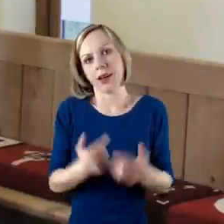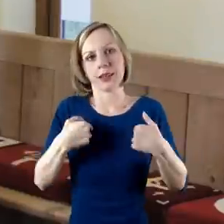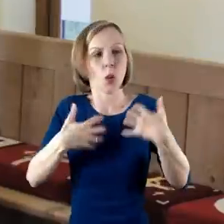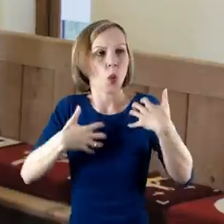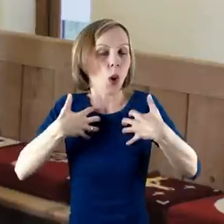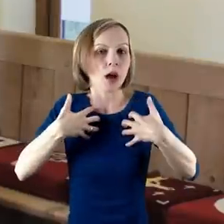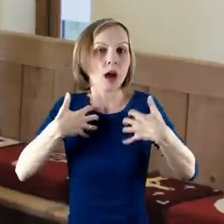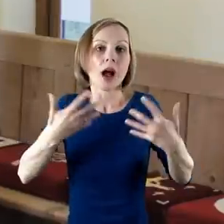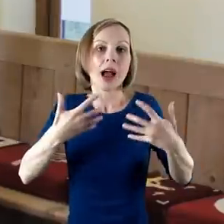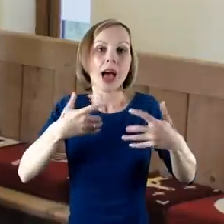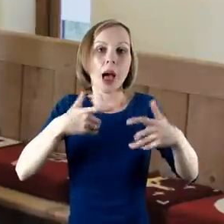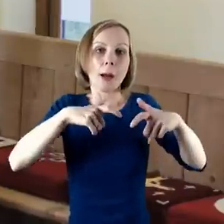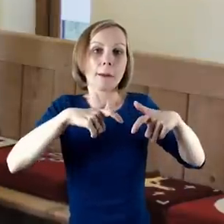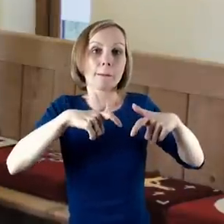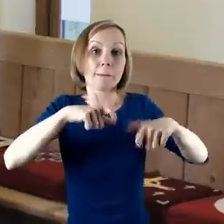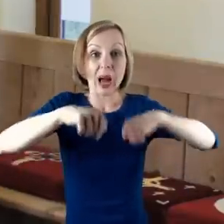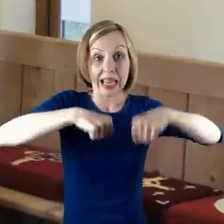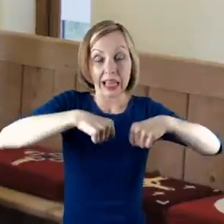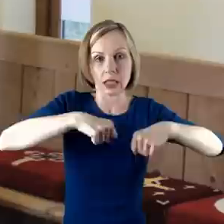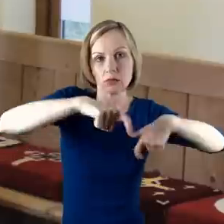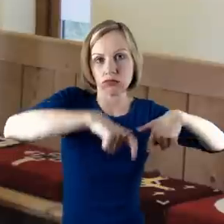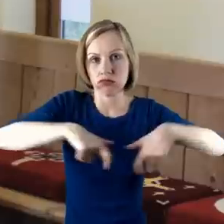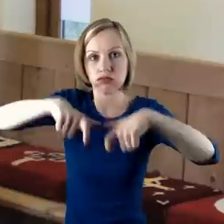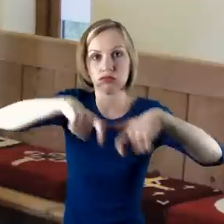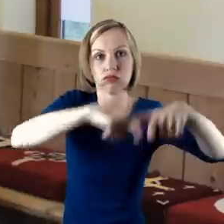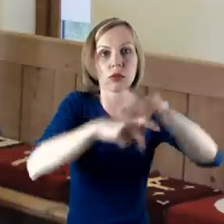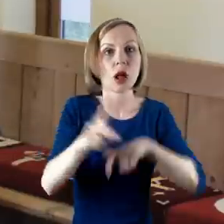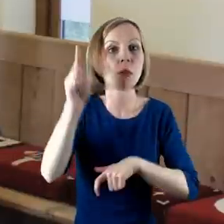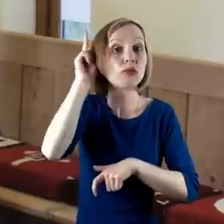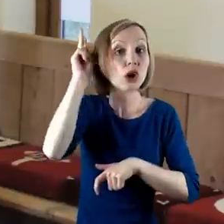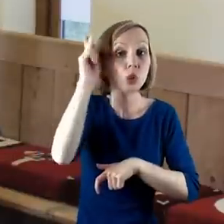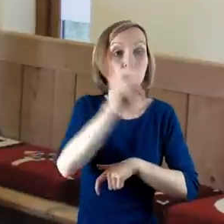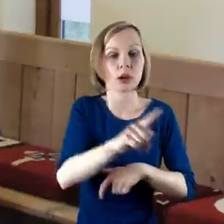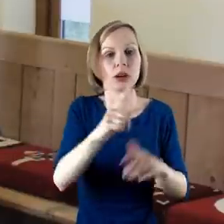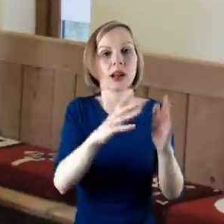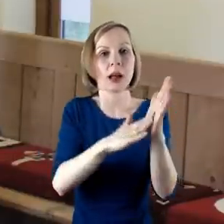I was mountain biking in beautiful Peru, as part of a high jungle trek to Machu Picchu